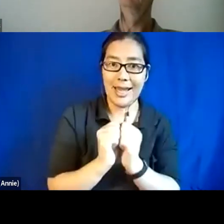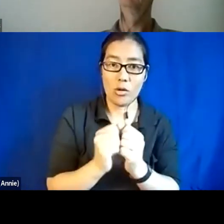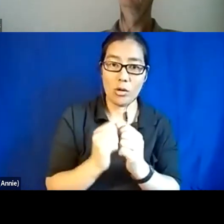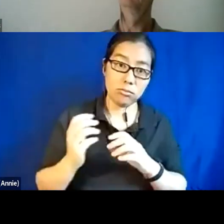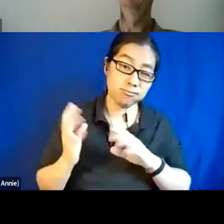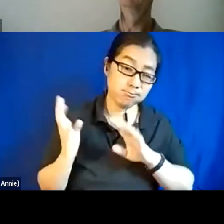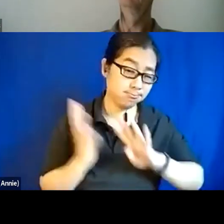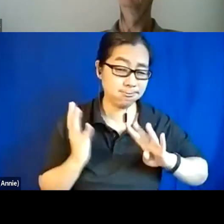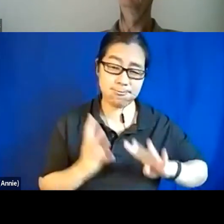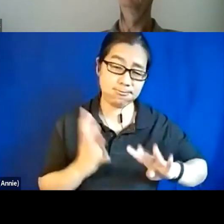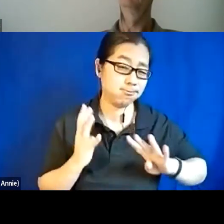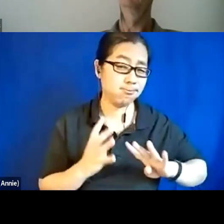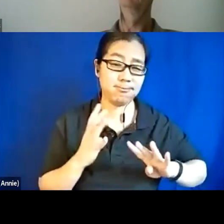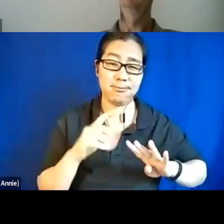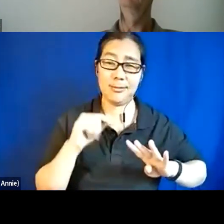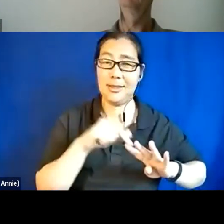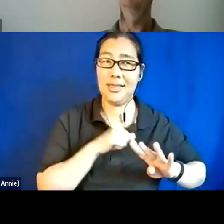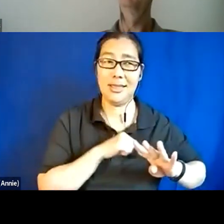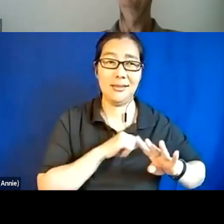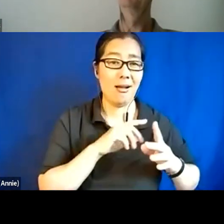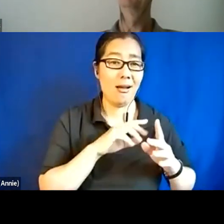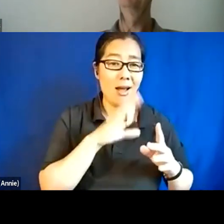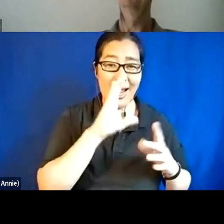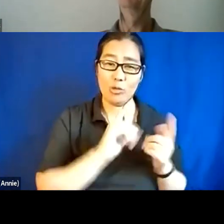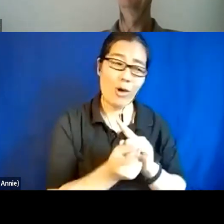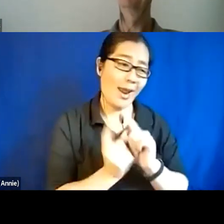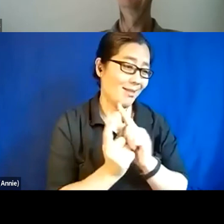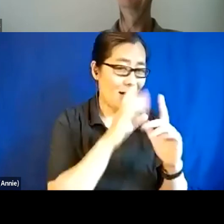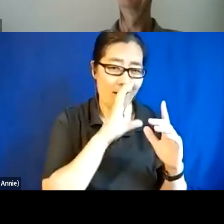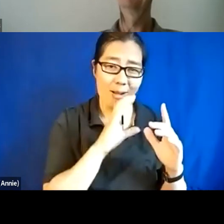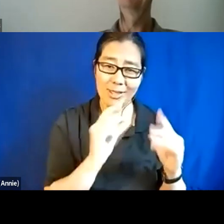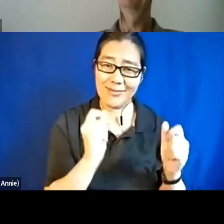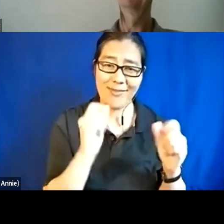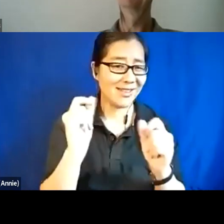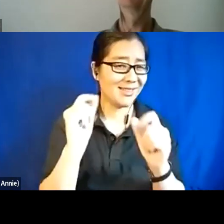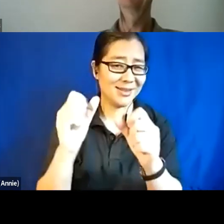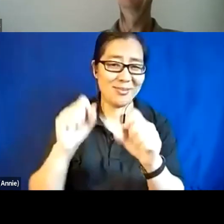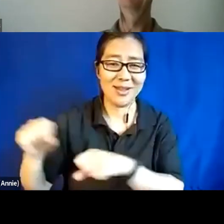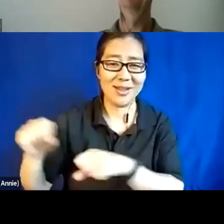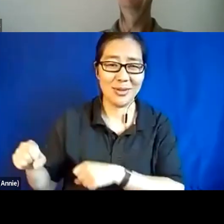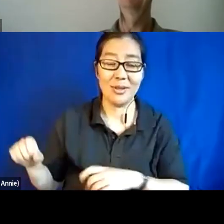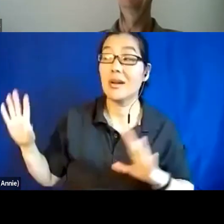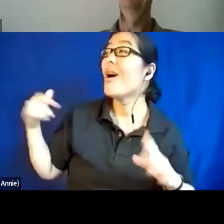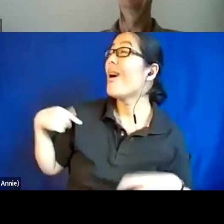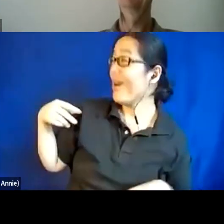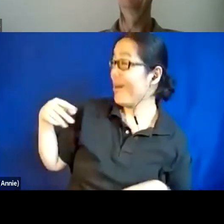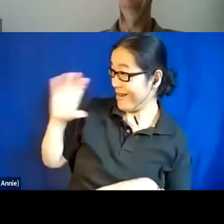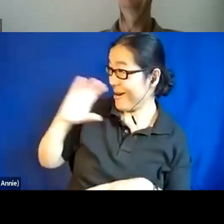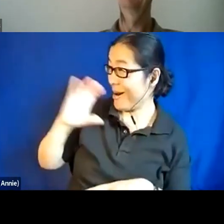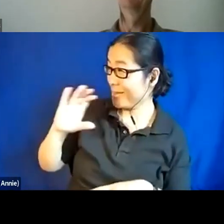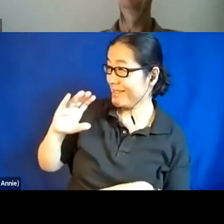Comic hack-a-thon. Aaron Rodriguez: Exactly. Joshua Miele: Accessible comic hack a THON. Ting,